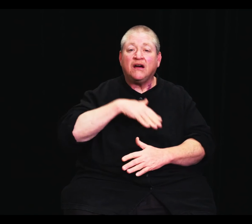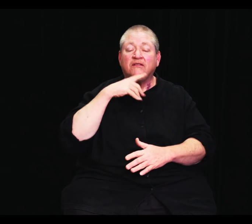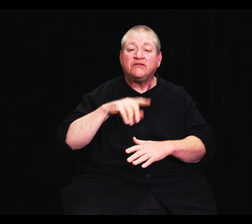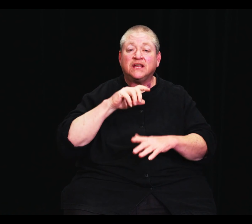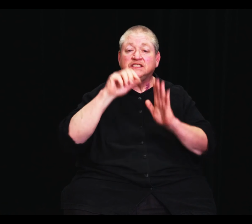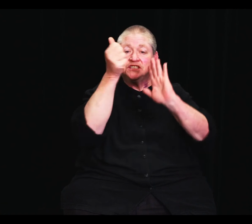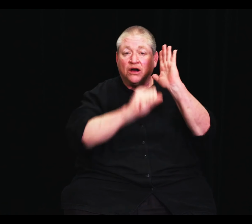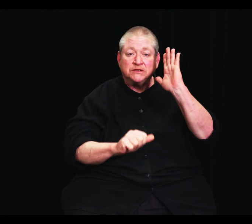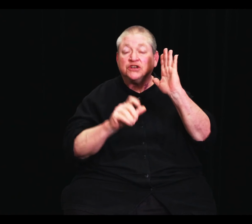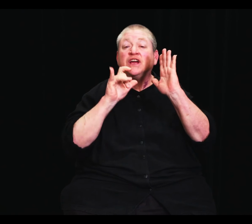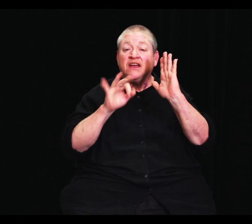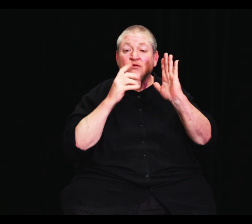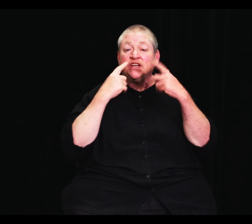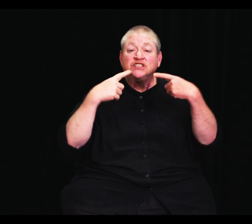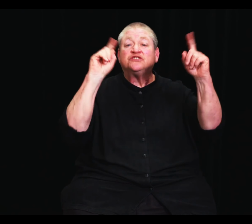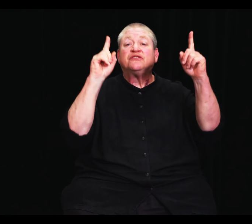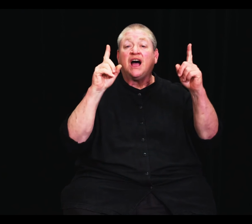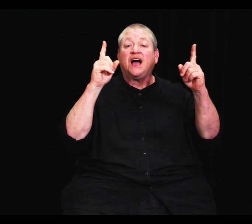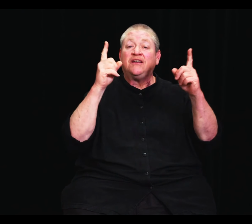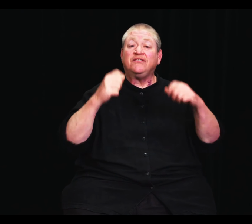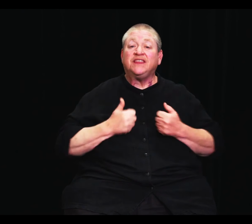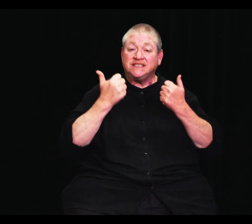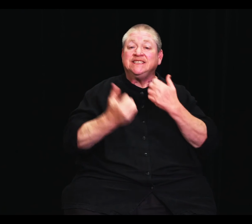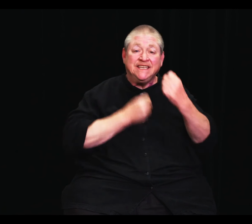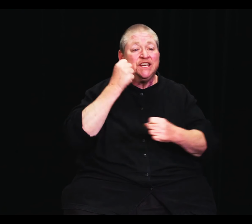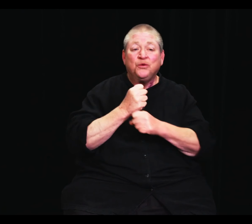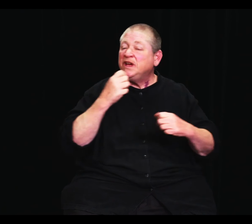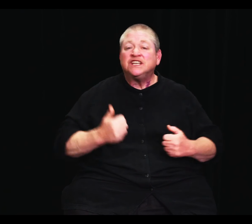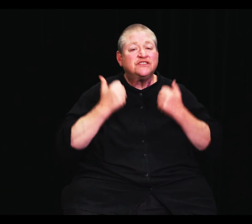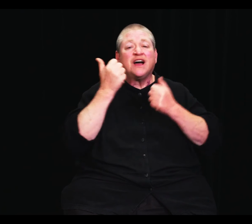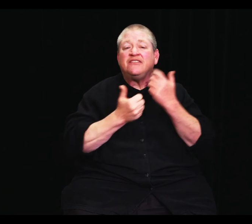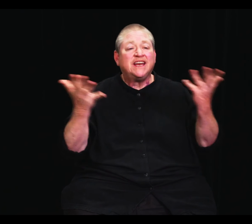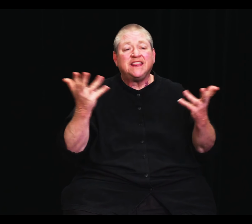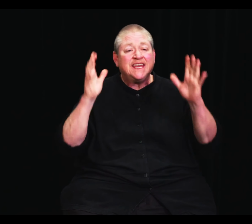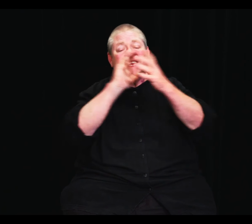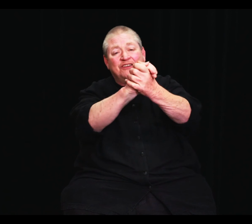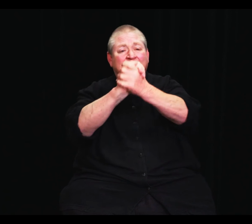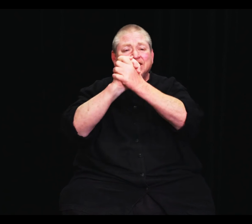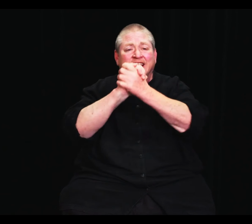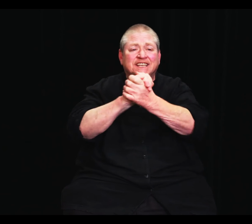Hey, fellow Western grads! It's Nadia here in front of the red sculpture. This wasn't the year that we expected, but if we can make it through this year,